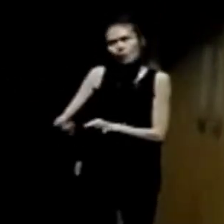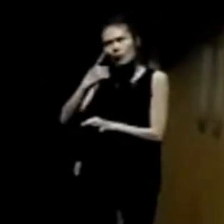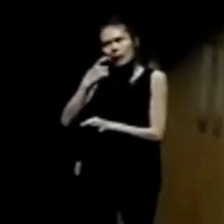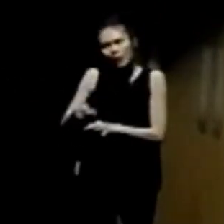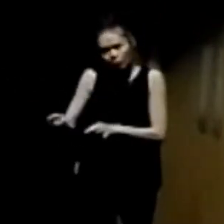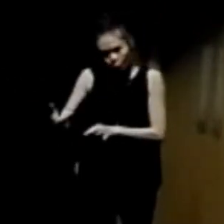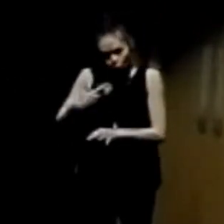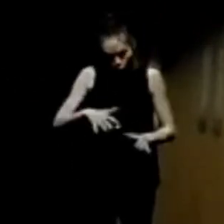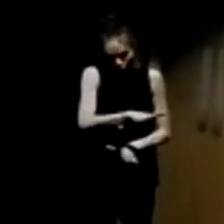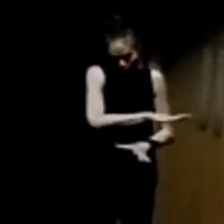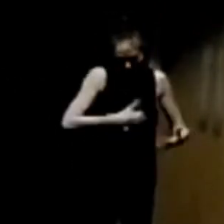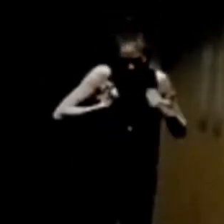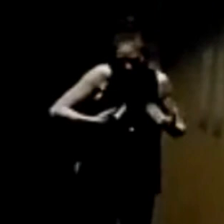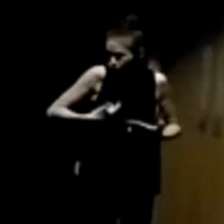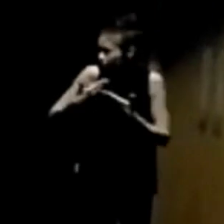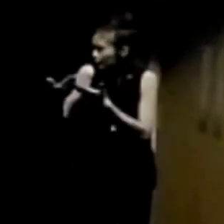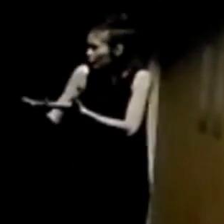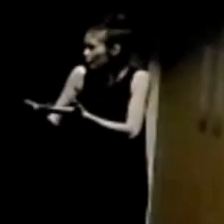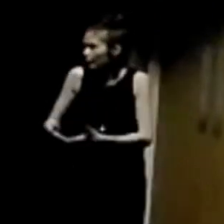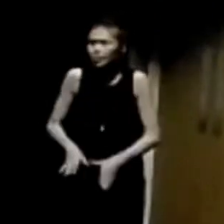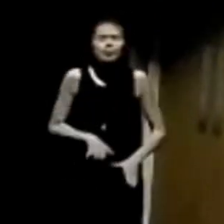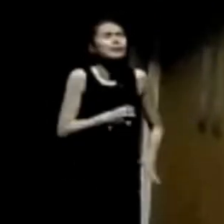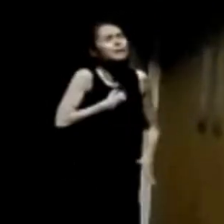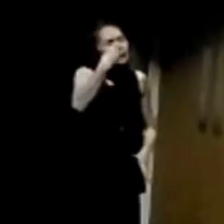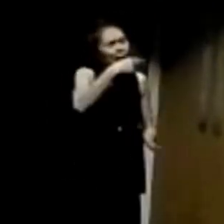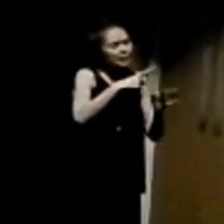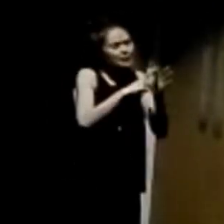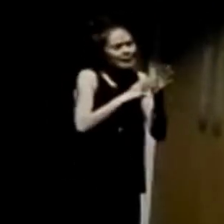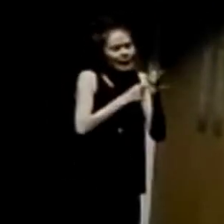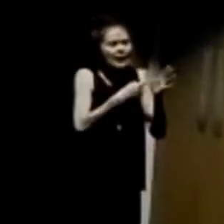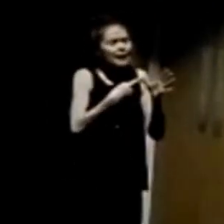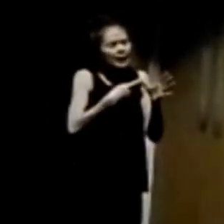He's like, Elia, how many times do I have to tell you?